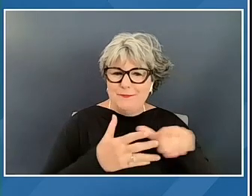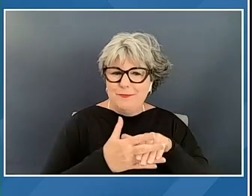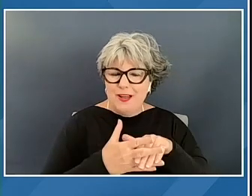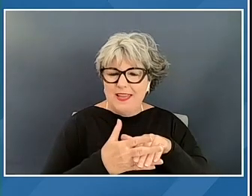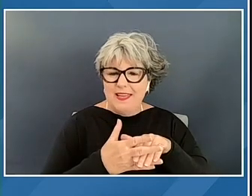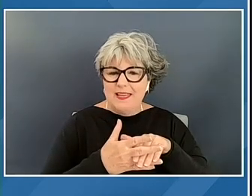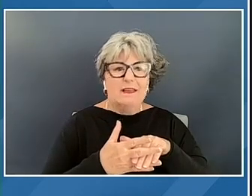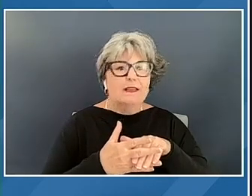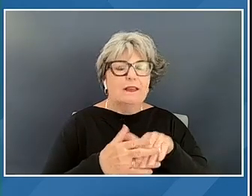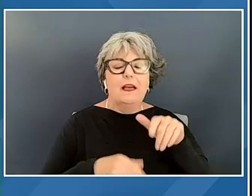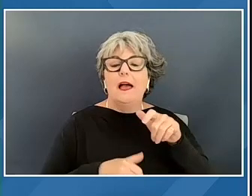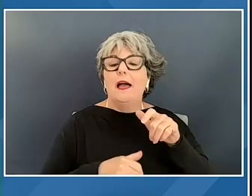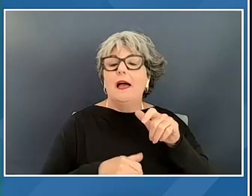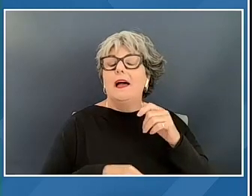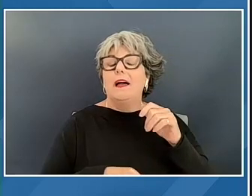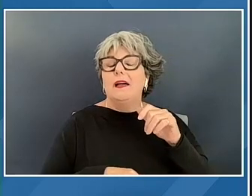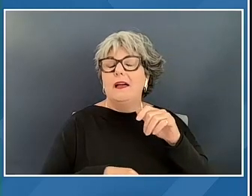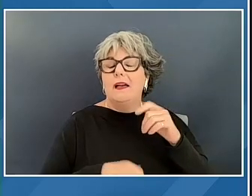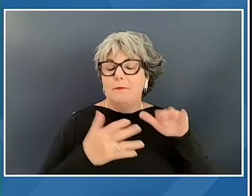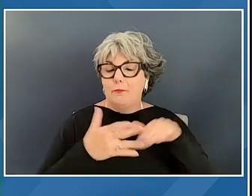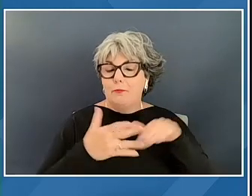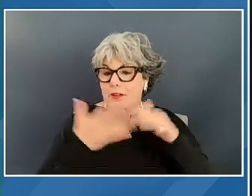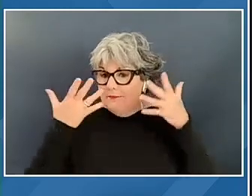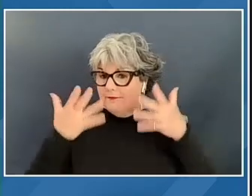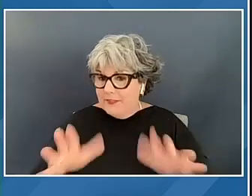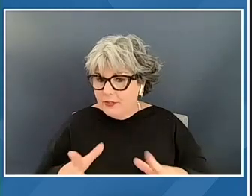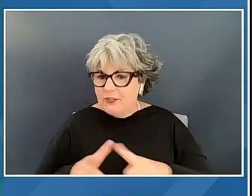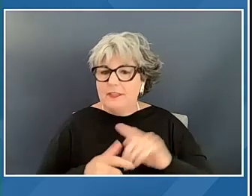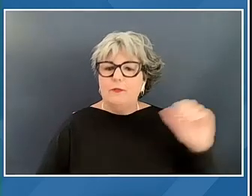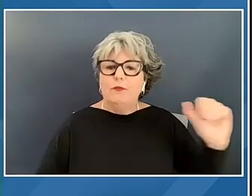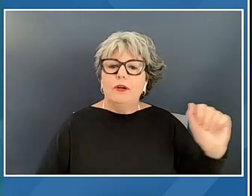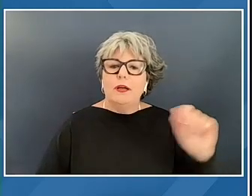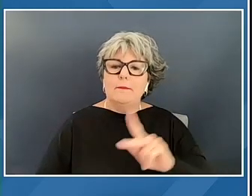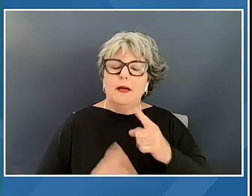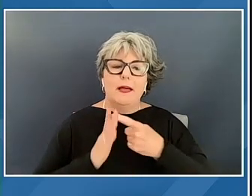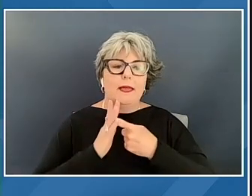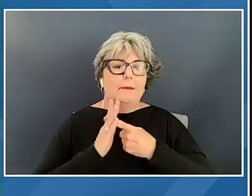back and start with the next question.